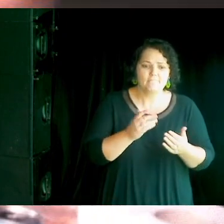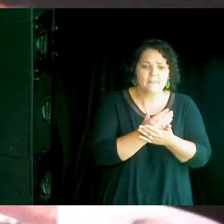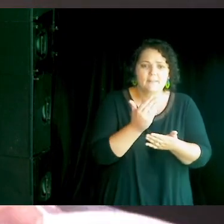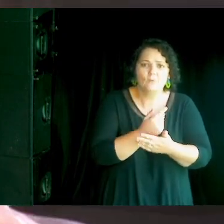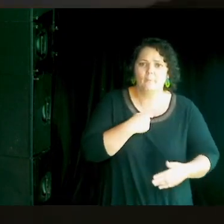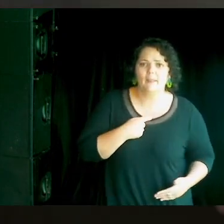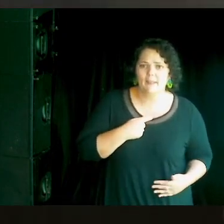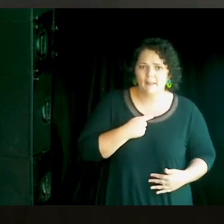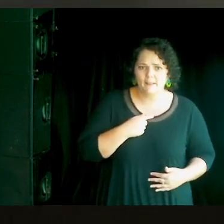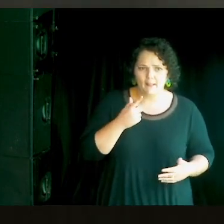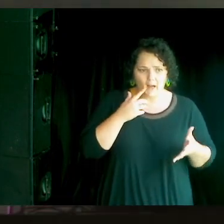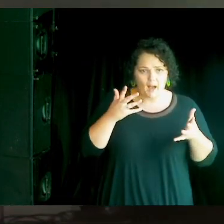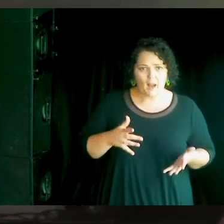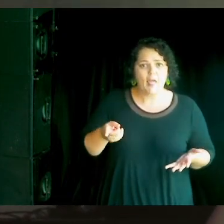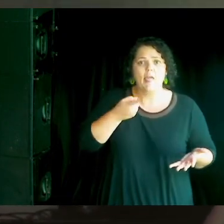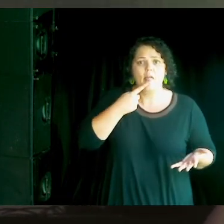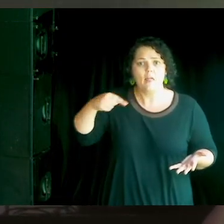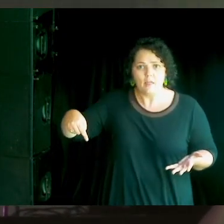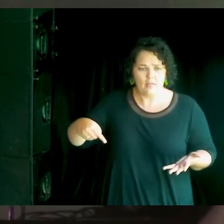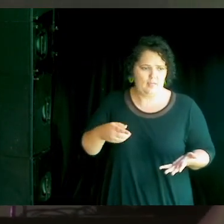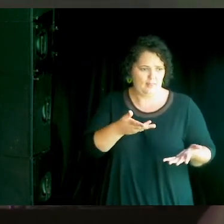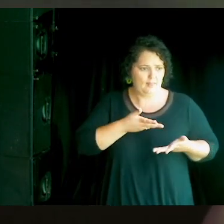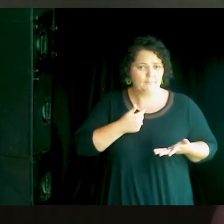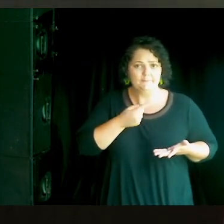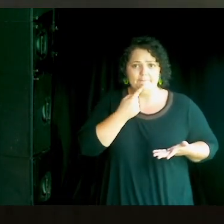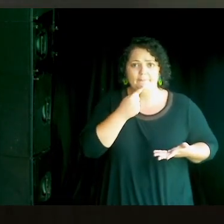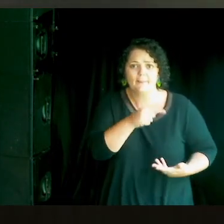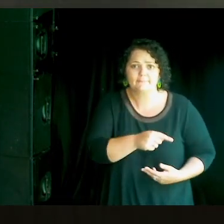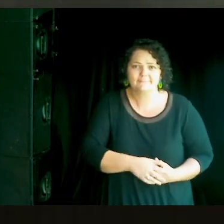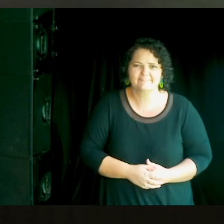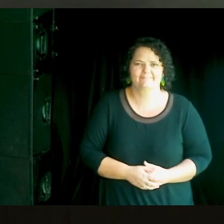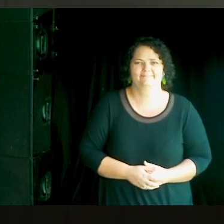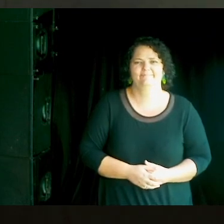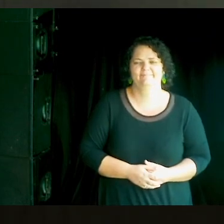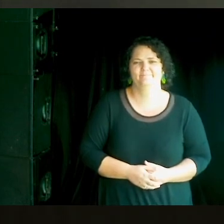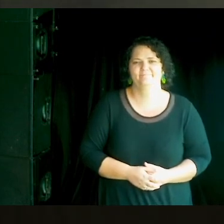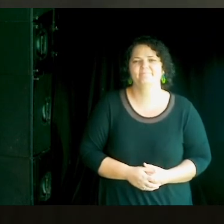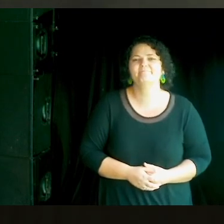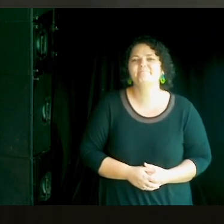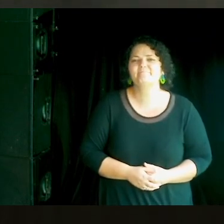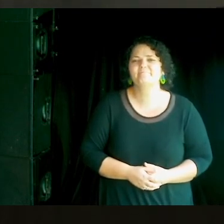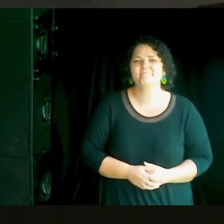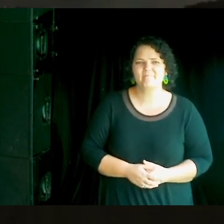you try my crab so you better let him suffer it's not a very good exchange but I do it